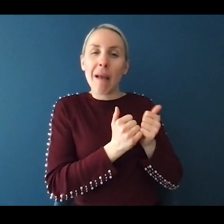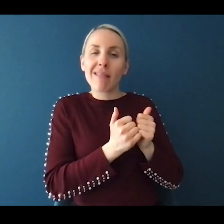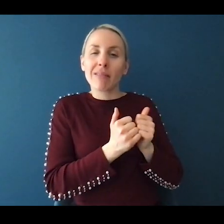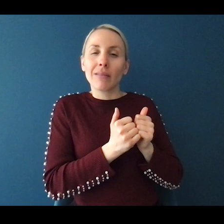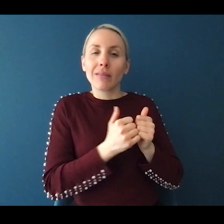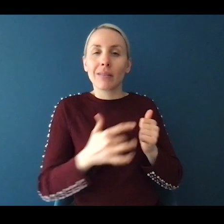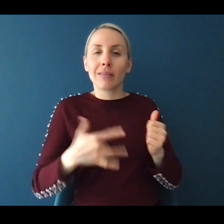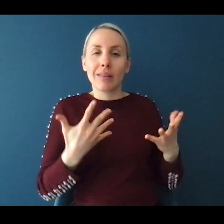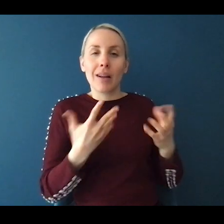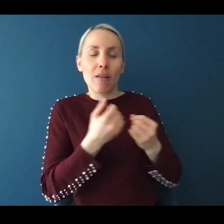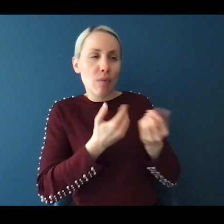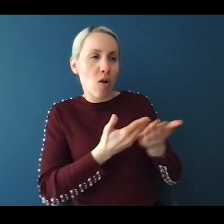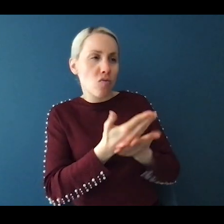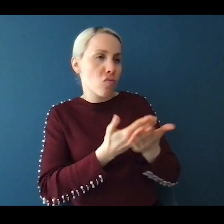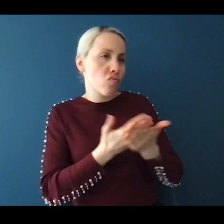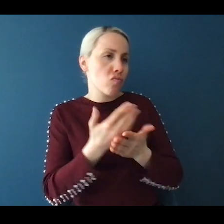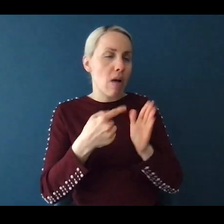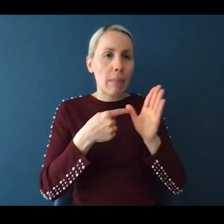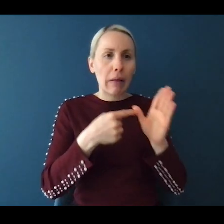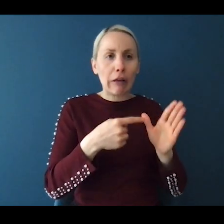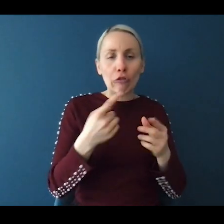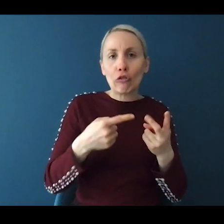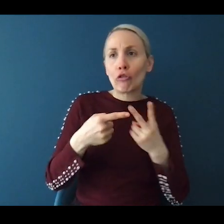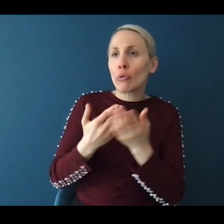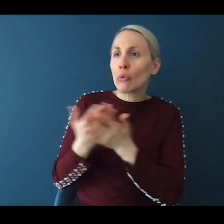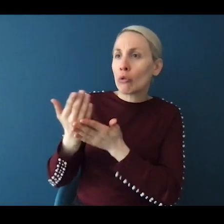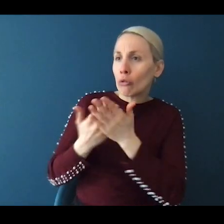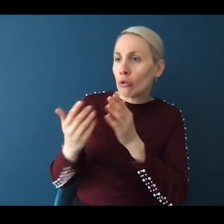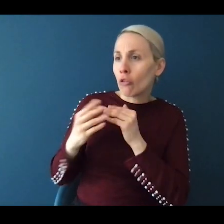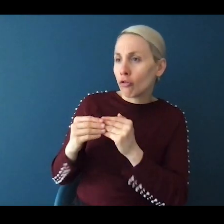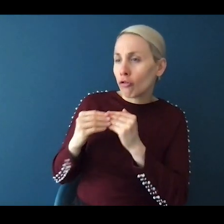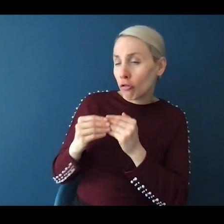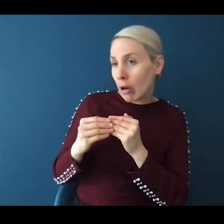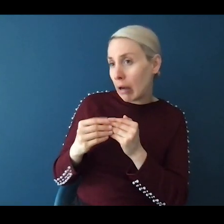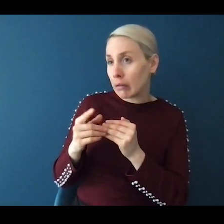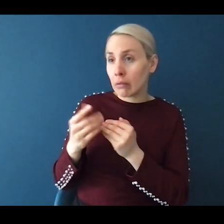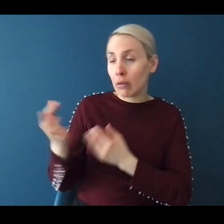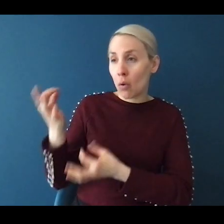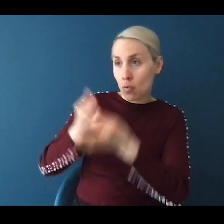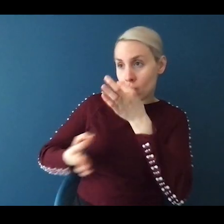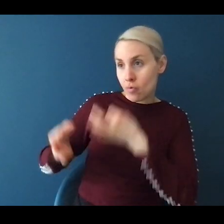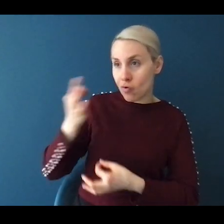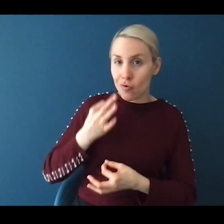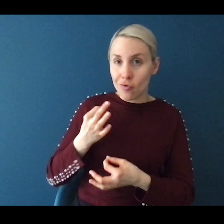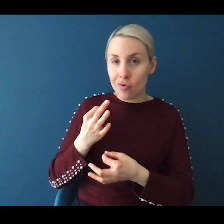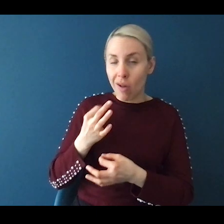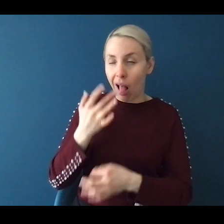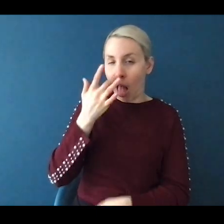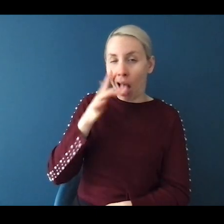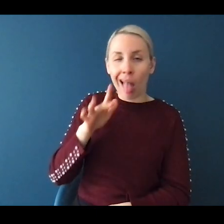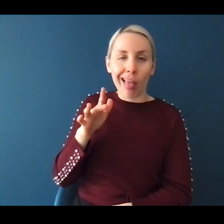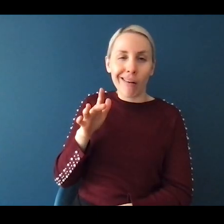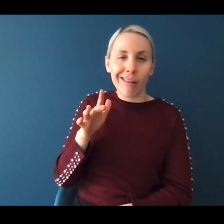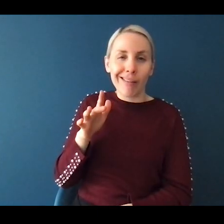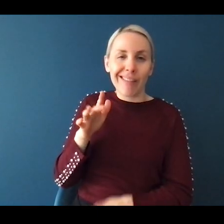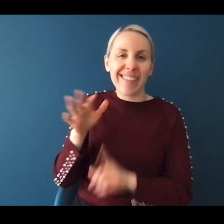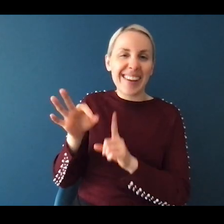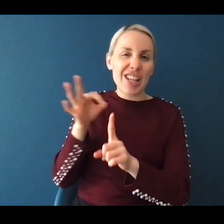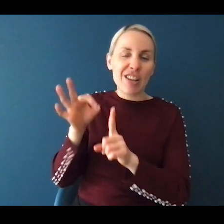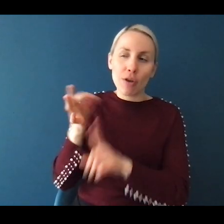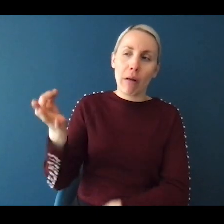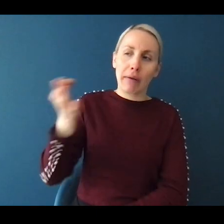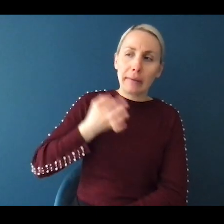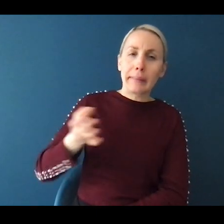about that and talking to friends and having them ask me questions about the project I